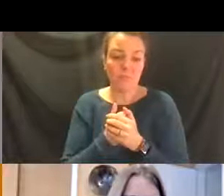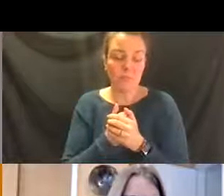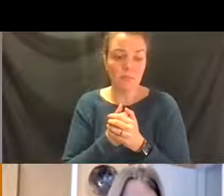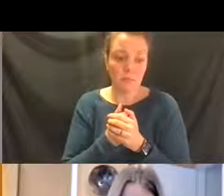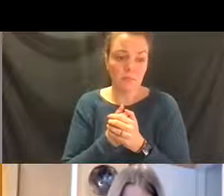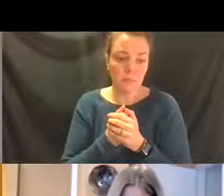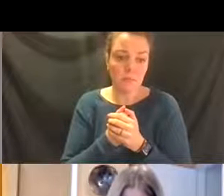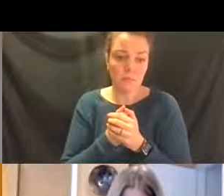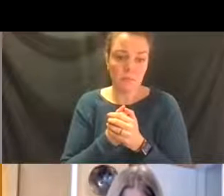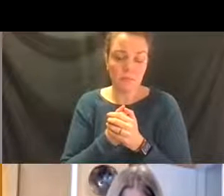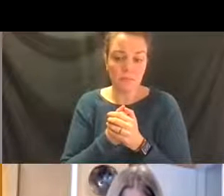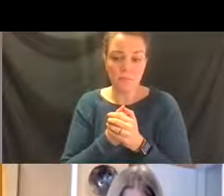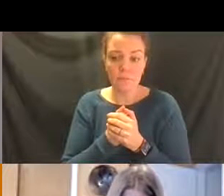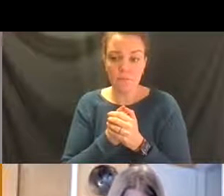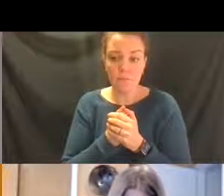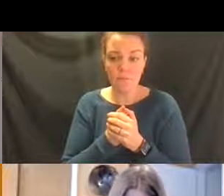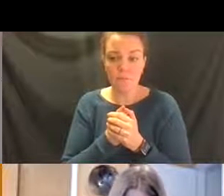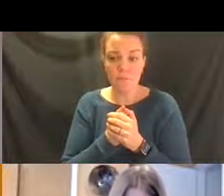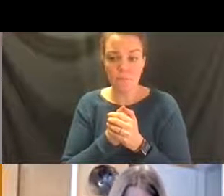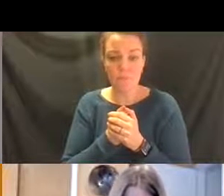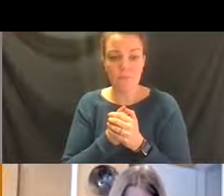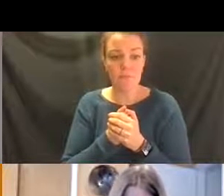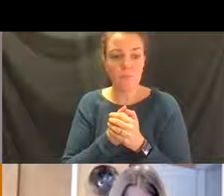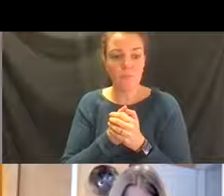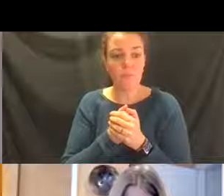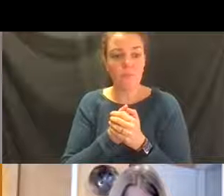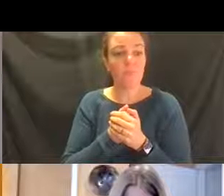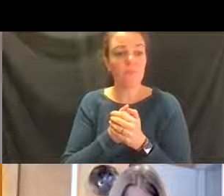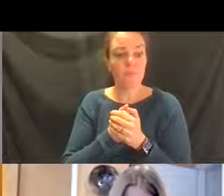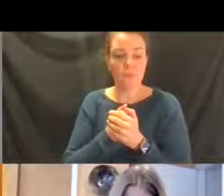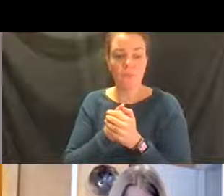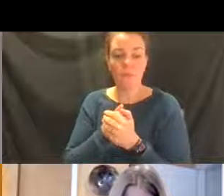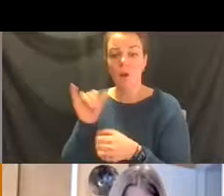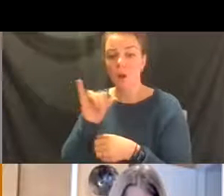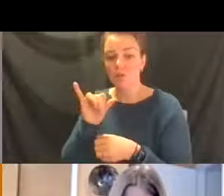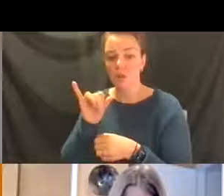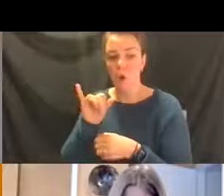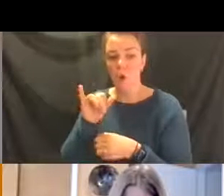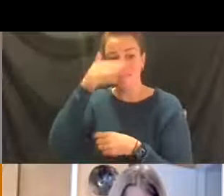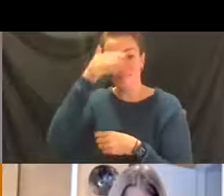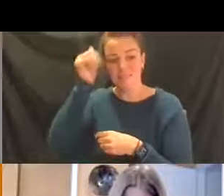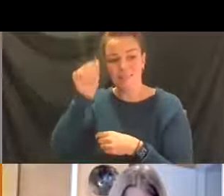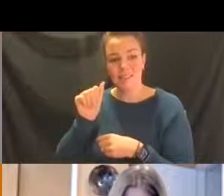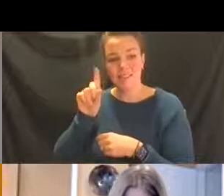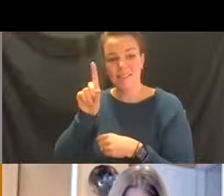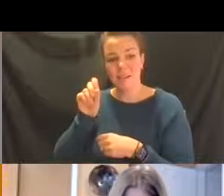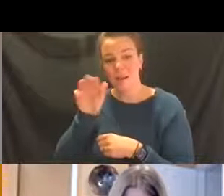it's also evident also with dementia however dementia is not a natural course for people